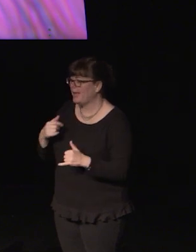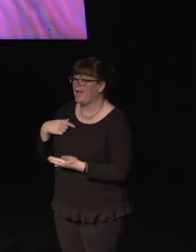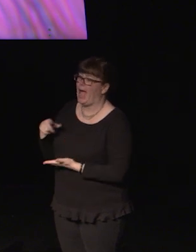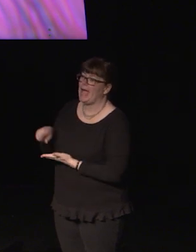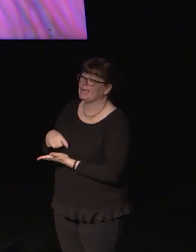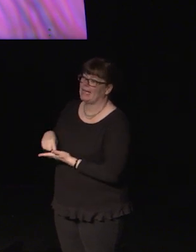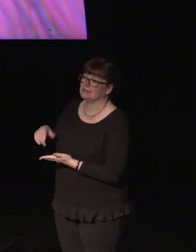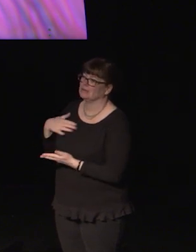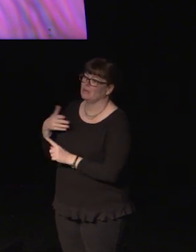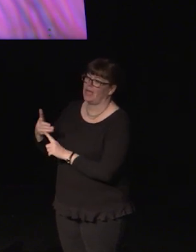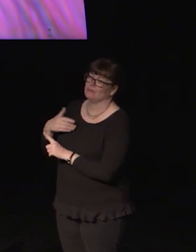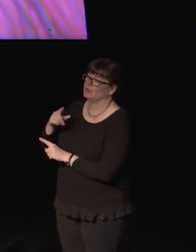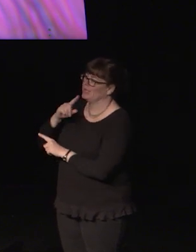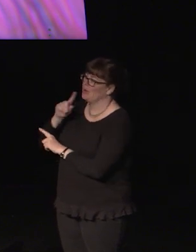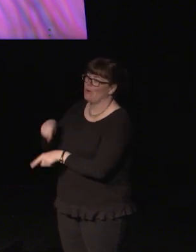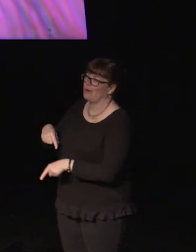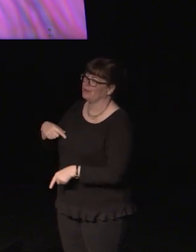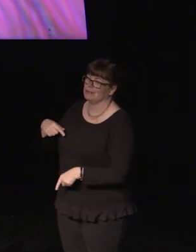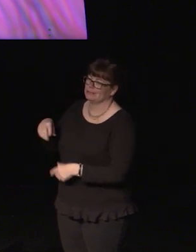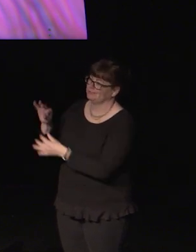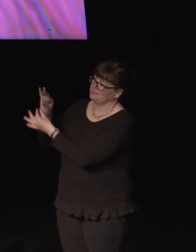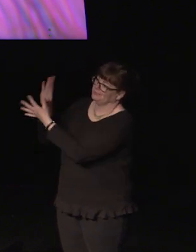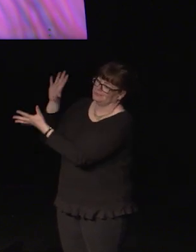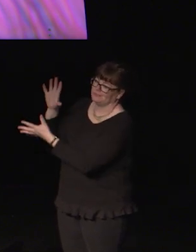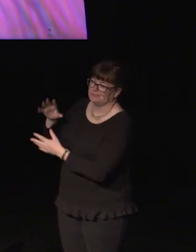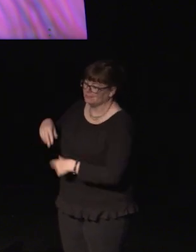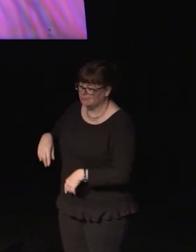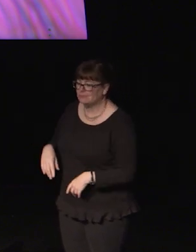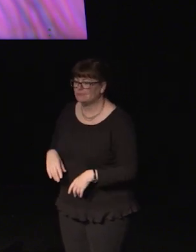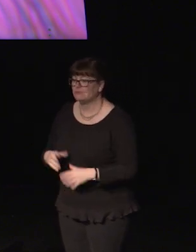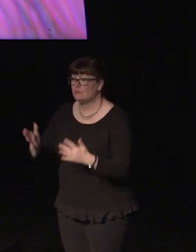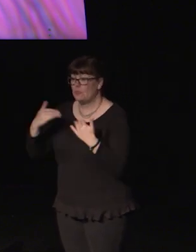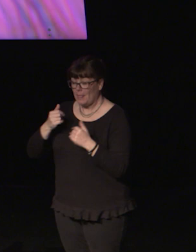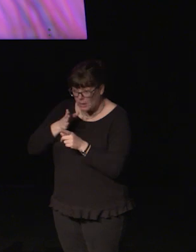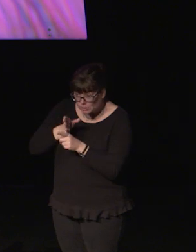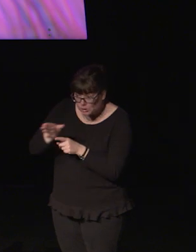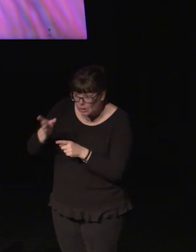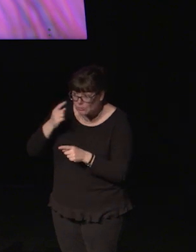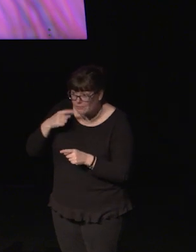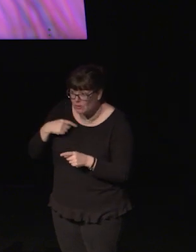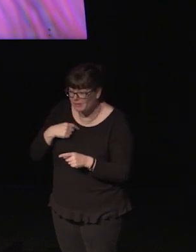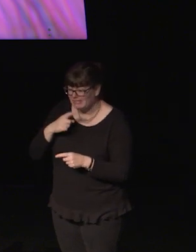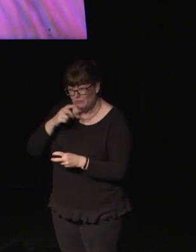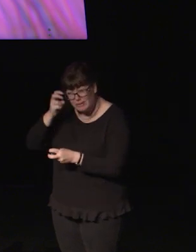and have not been able to jump in since. A genre for me that is really hard for me to be able to play,